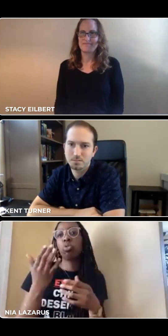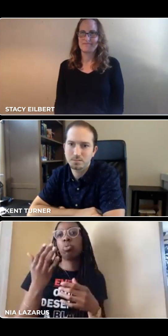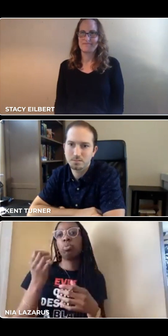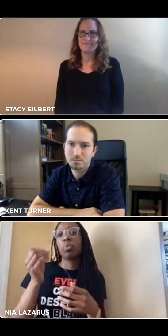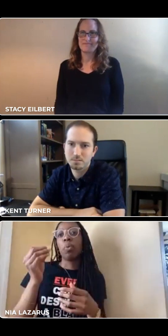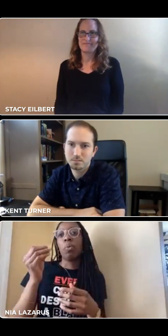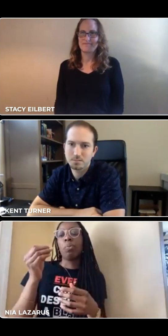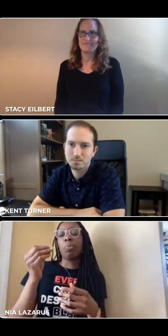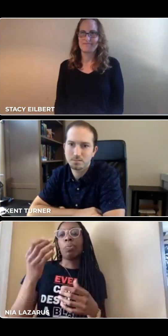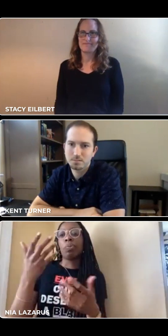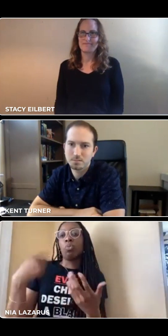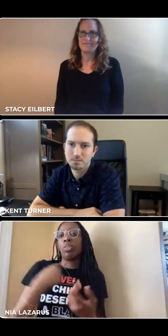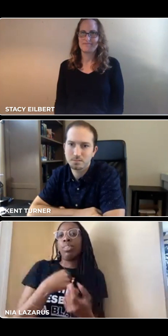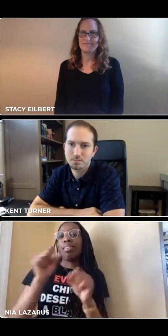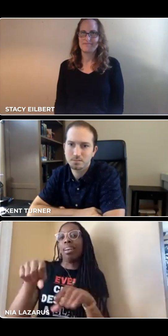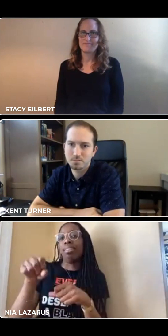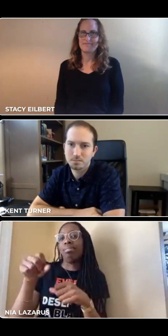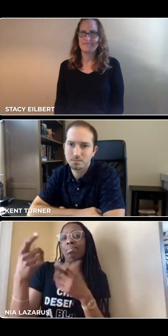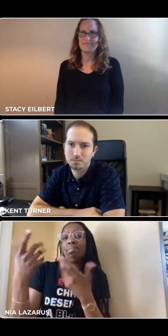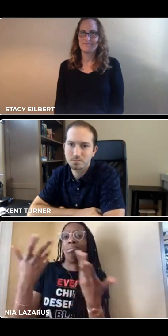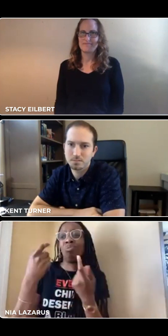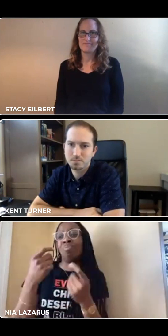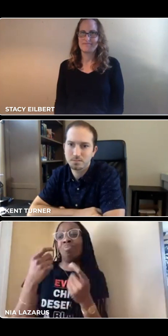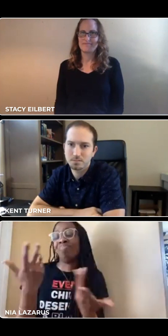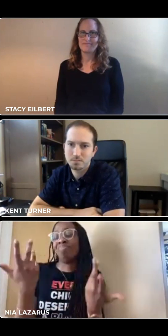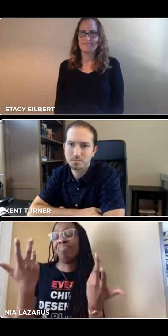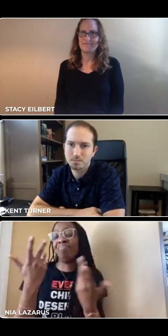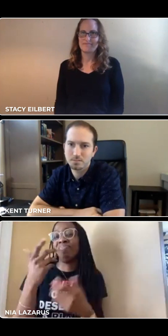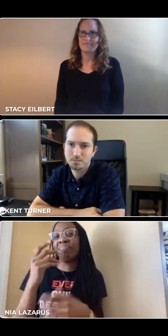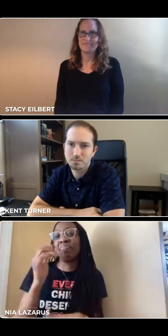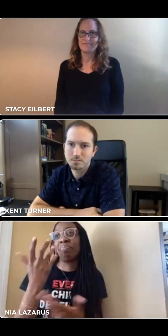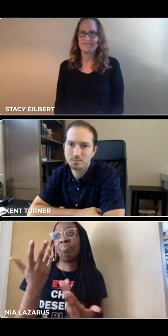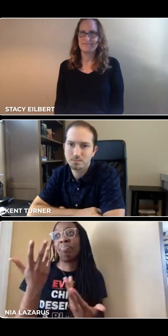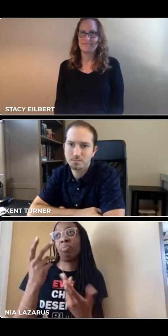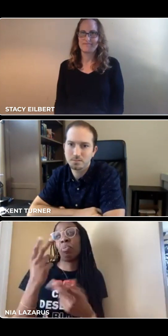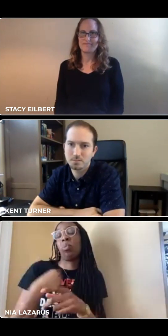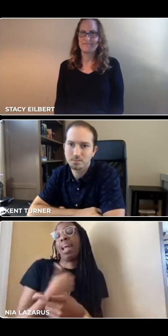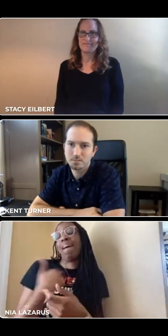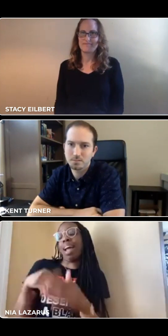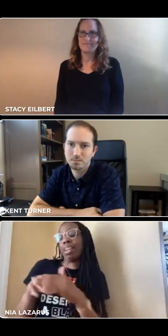everything is accessible already for all the teachers and instructors who might needs that.